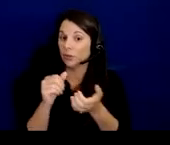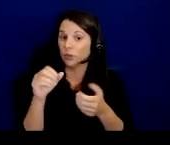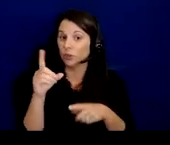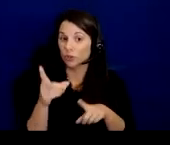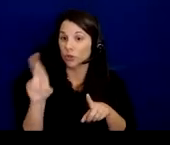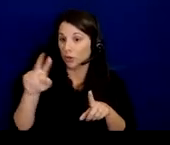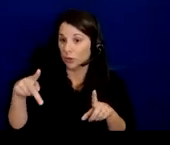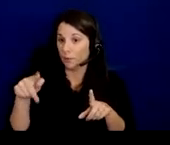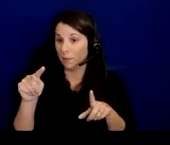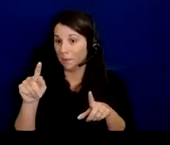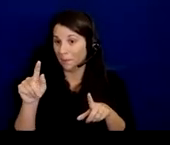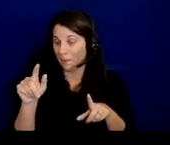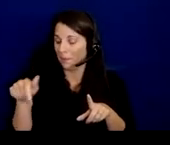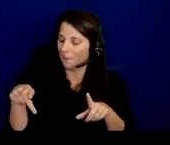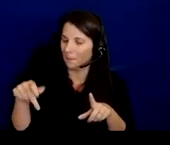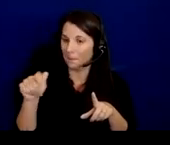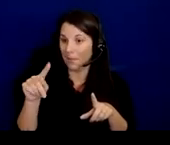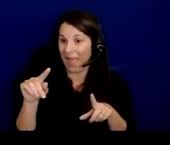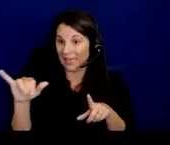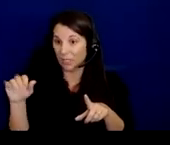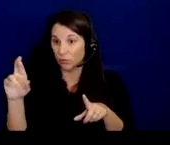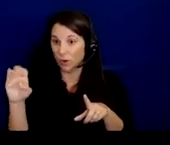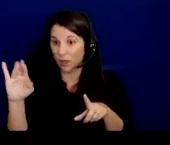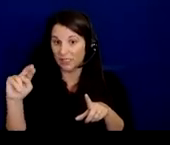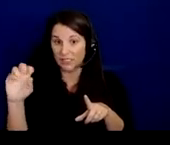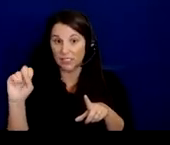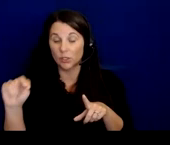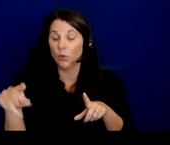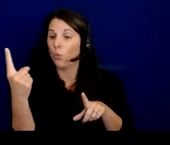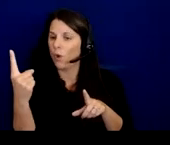one of the discussions that we had was about how do we update